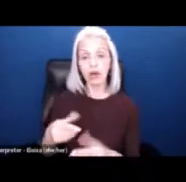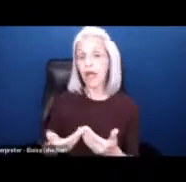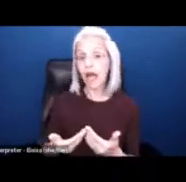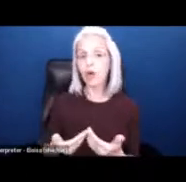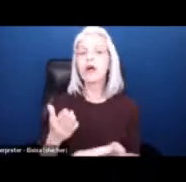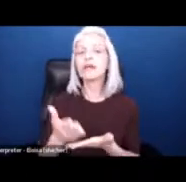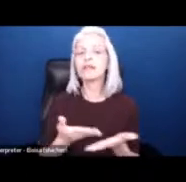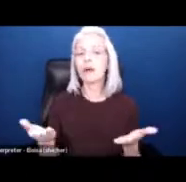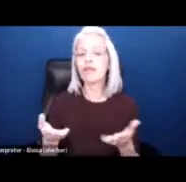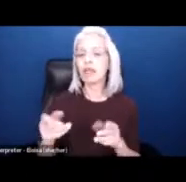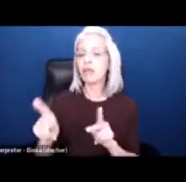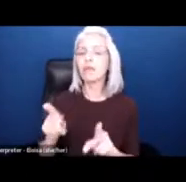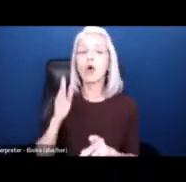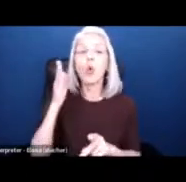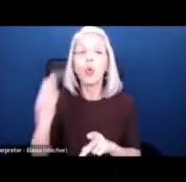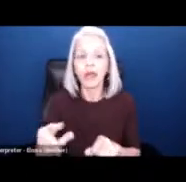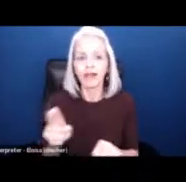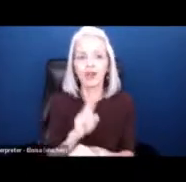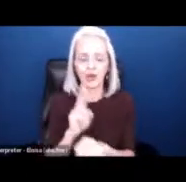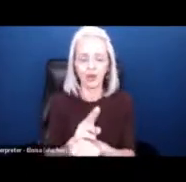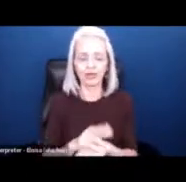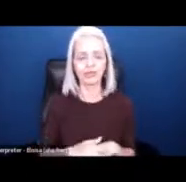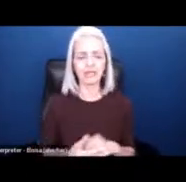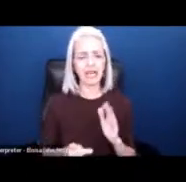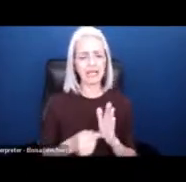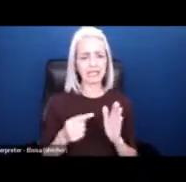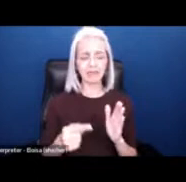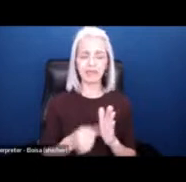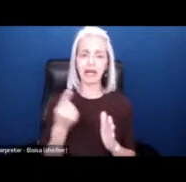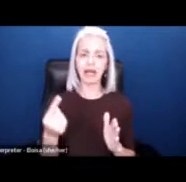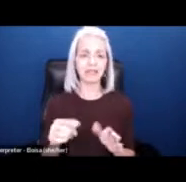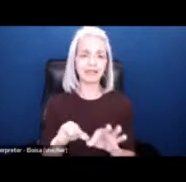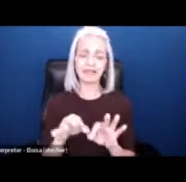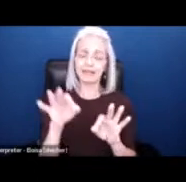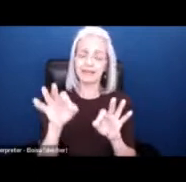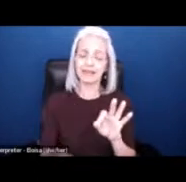people will use. And sometimes it's just that simple, that the